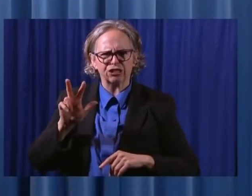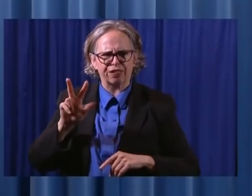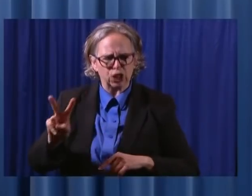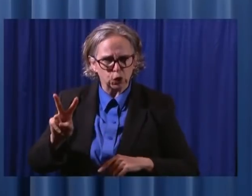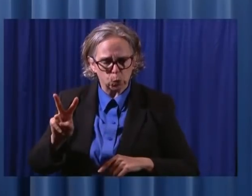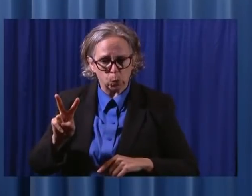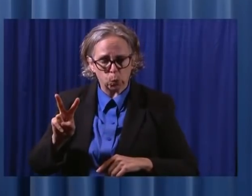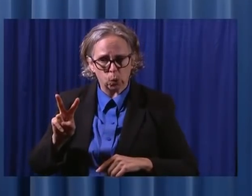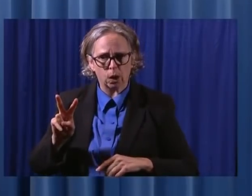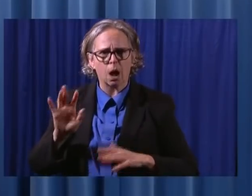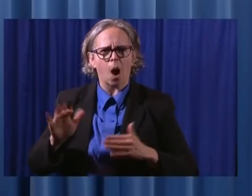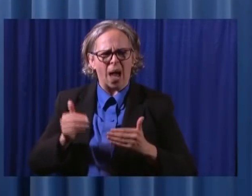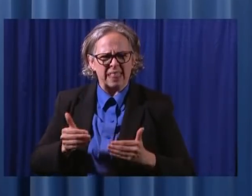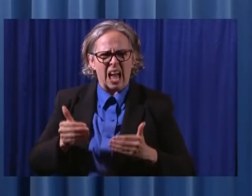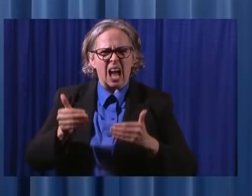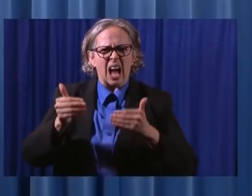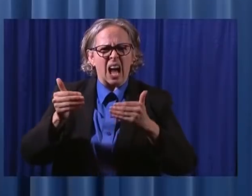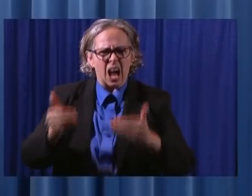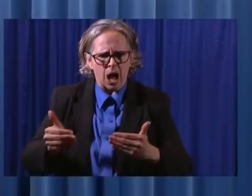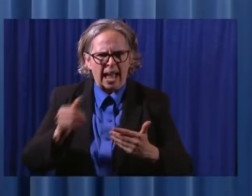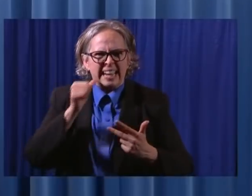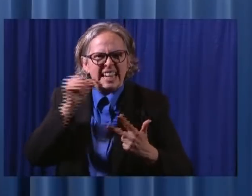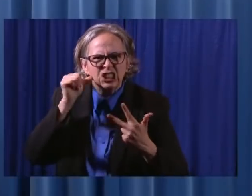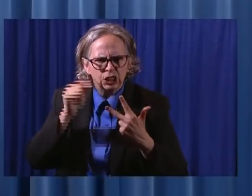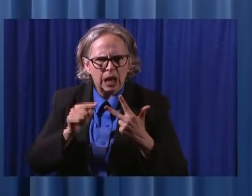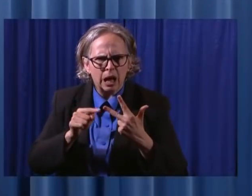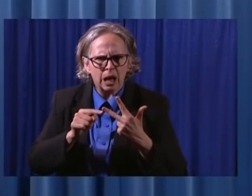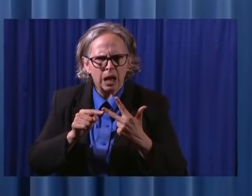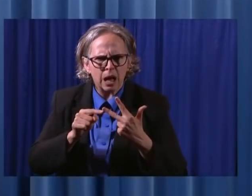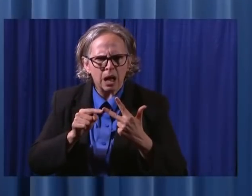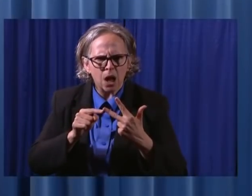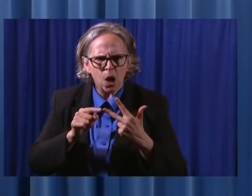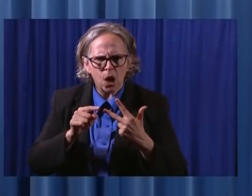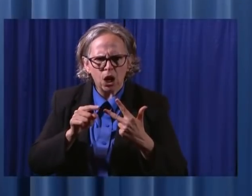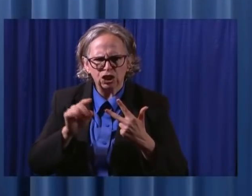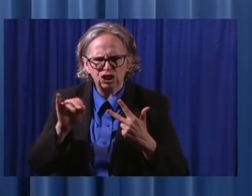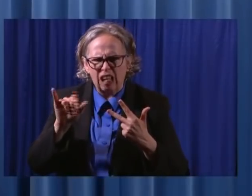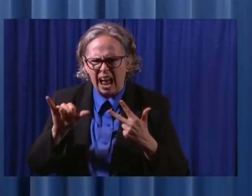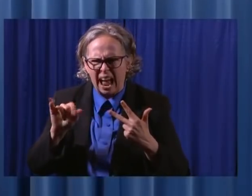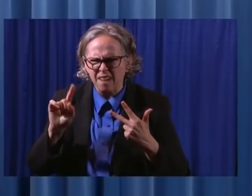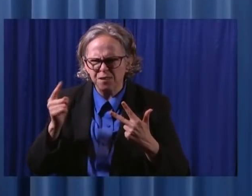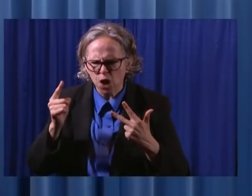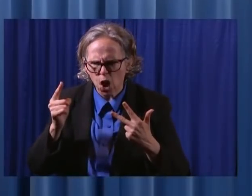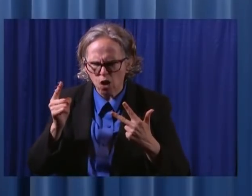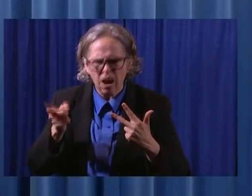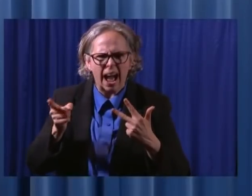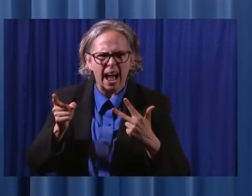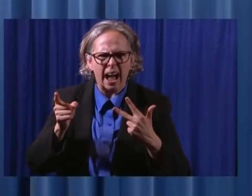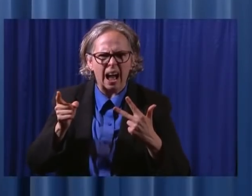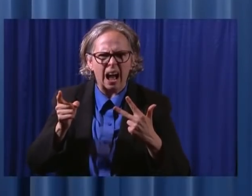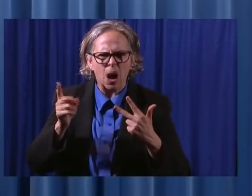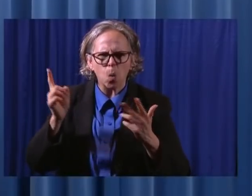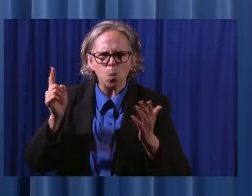FOR HUNDRED 12 ON JUNE 17th. ON JUNE 24th, THE NUMBER HAD